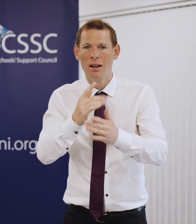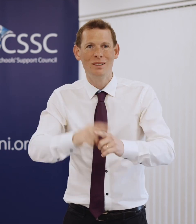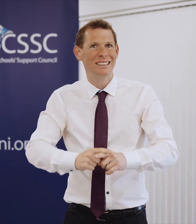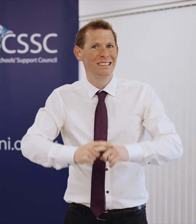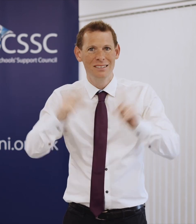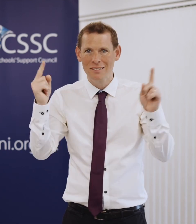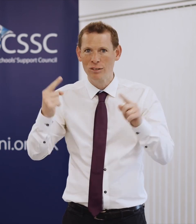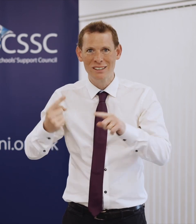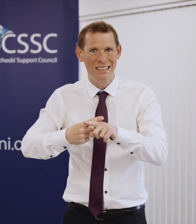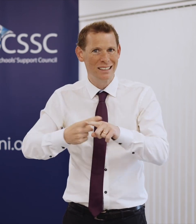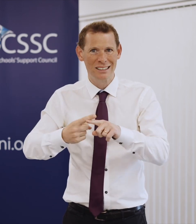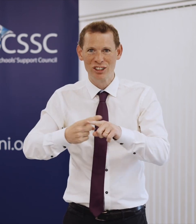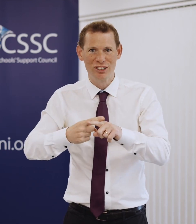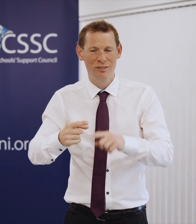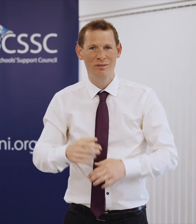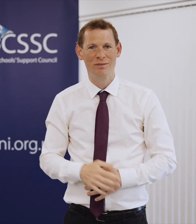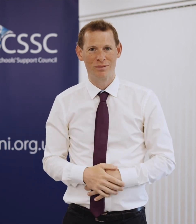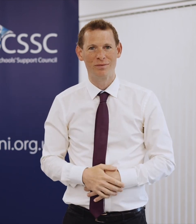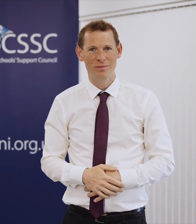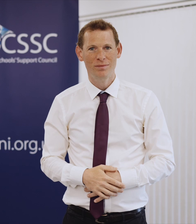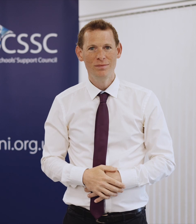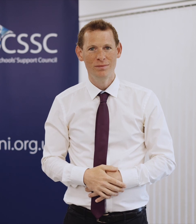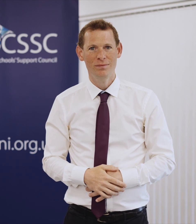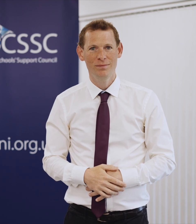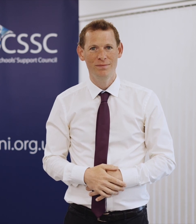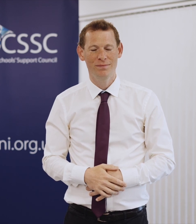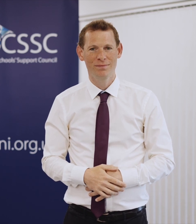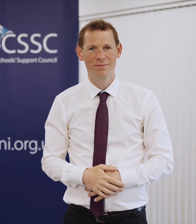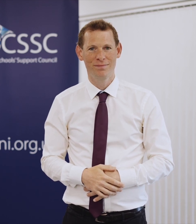Our grammatical structure in sign language is very different from spoken English.